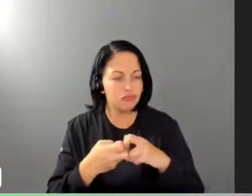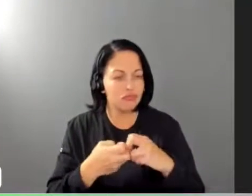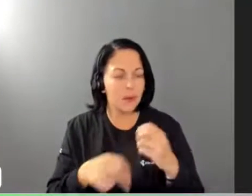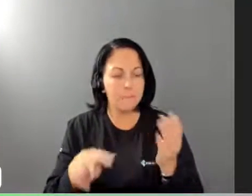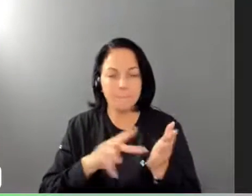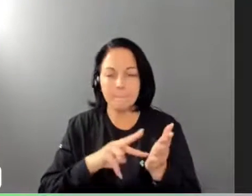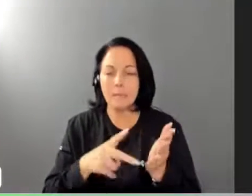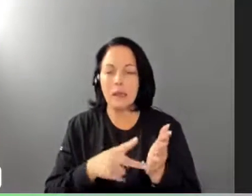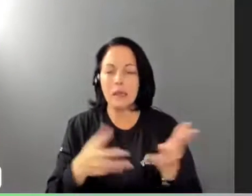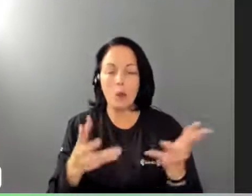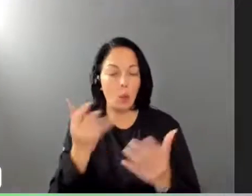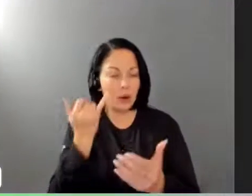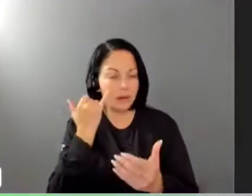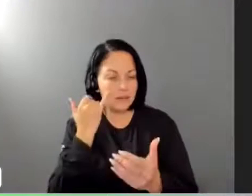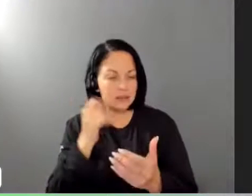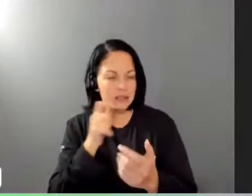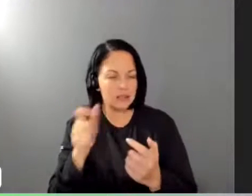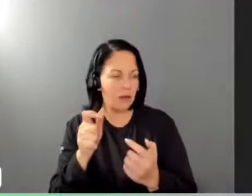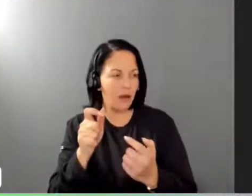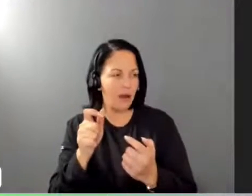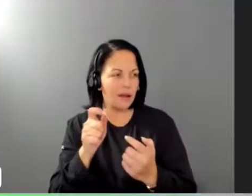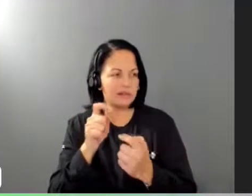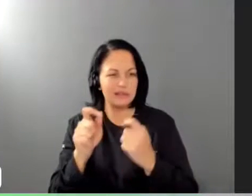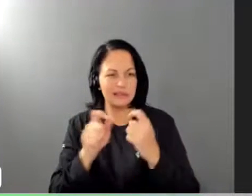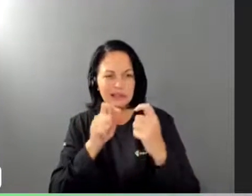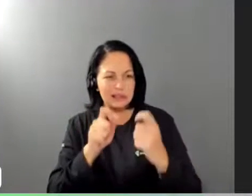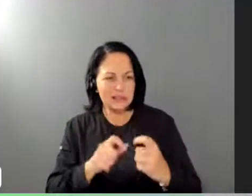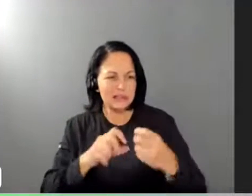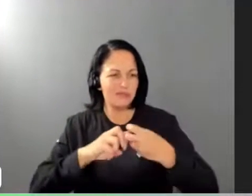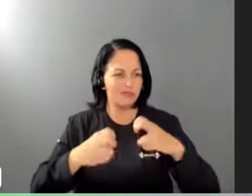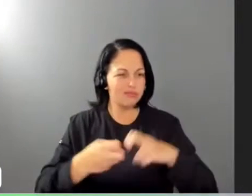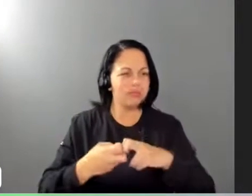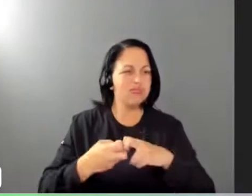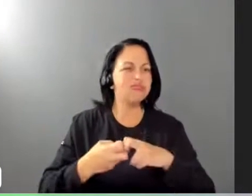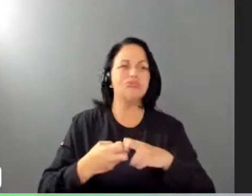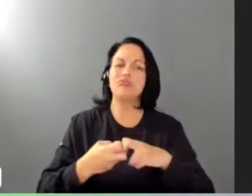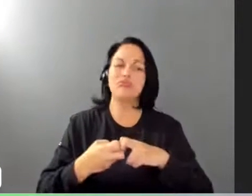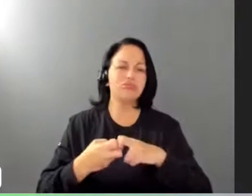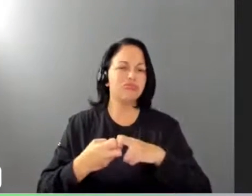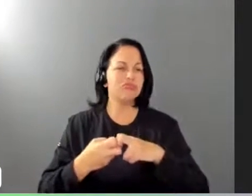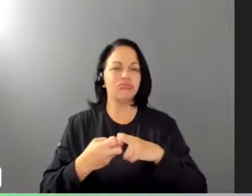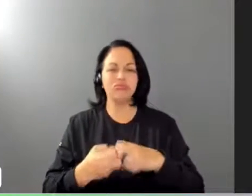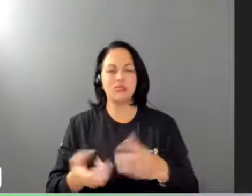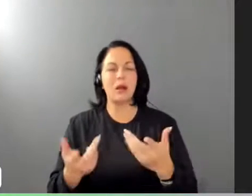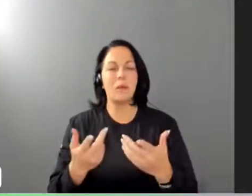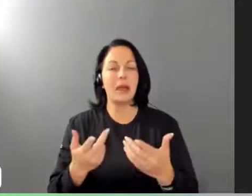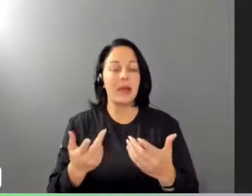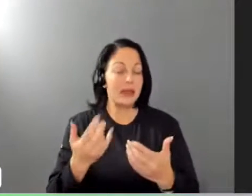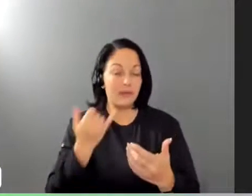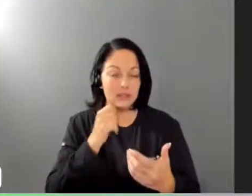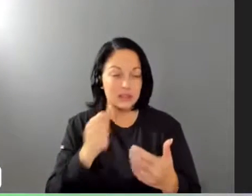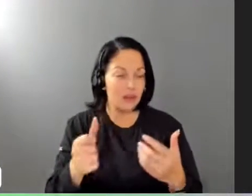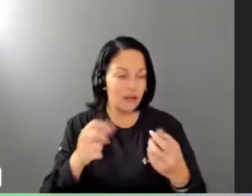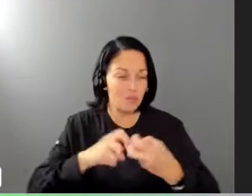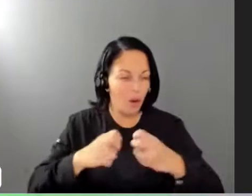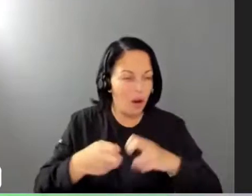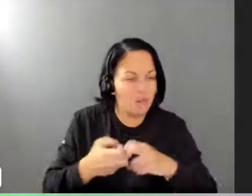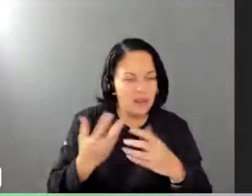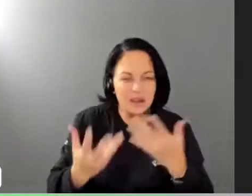severity setting, is that taking into account the location of the issue? Meaning what if it's in a